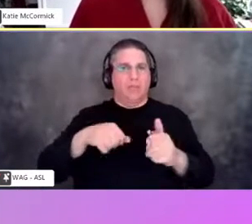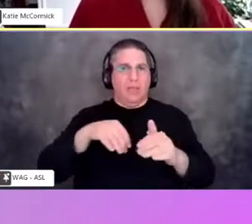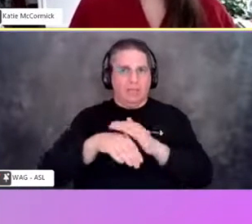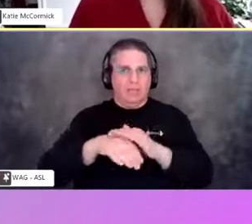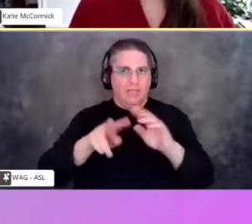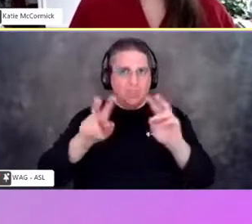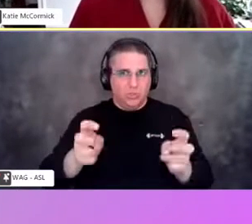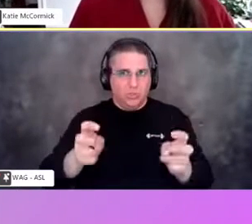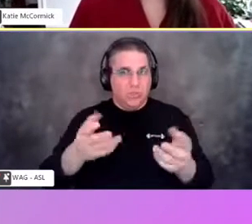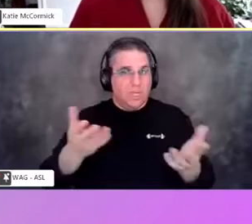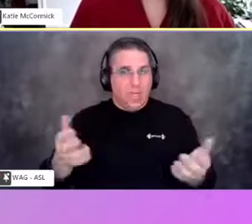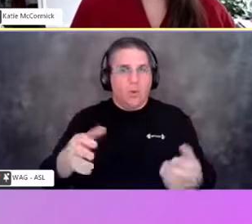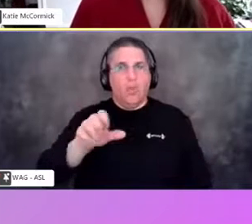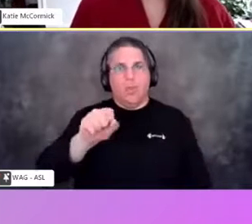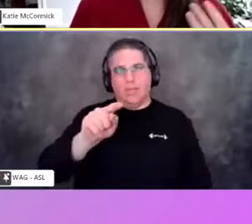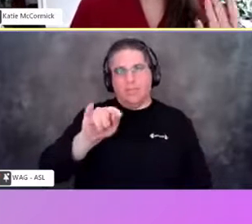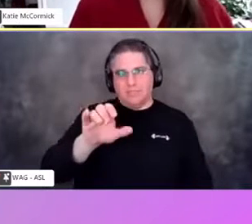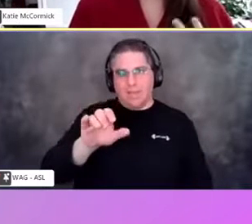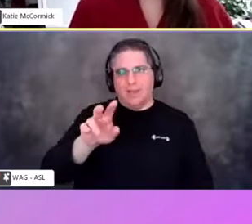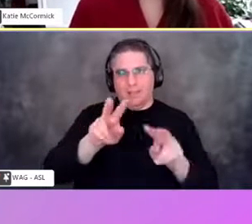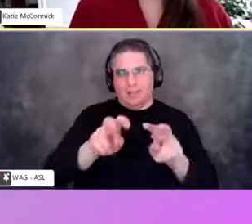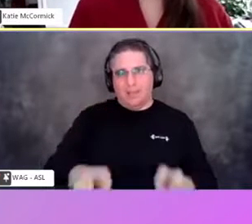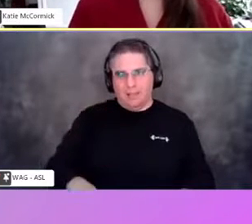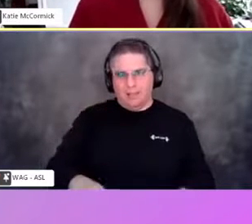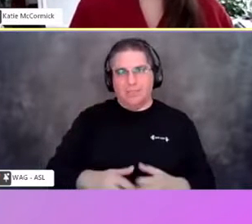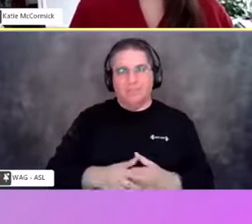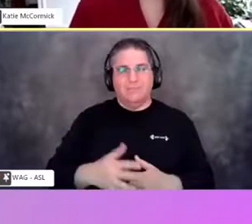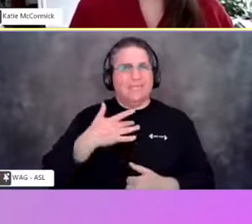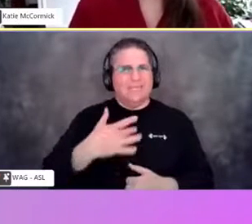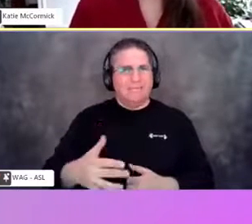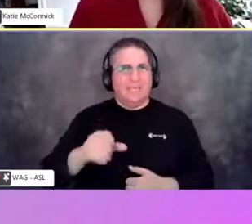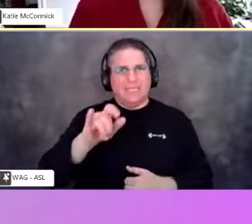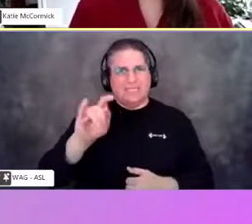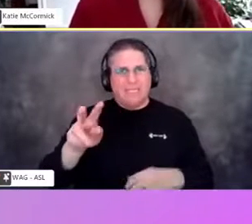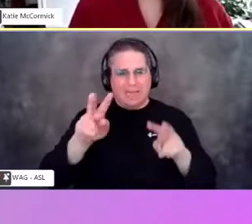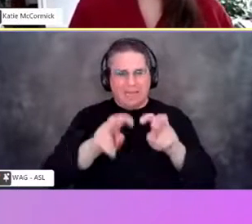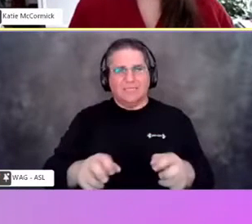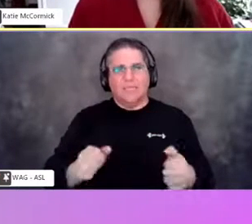be very late in the product lifecycle. So to we want allow earlier detection